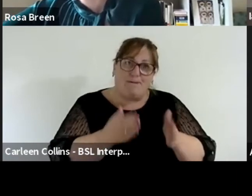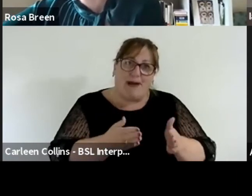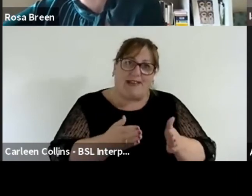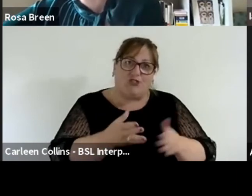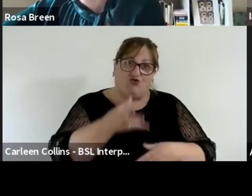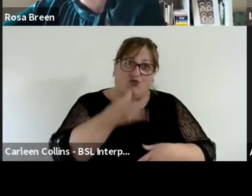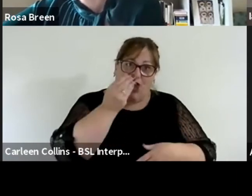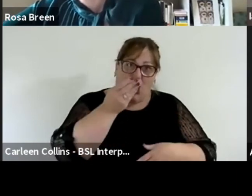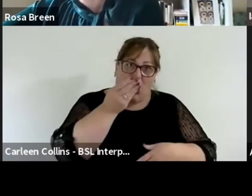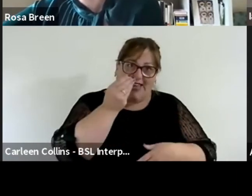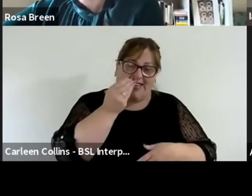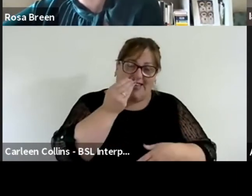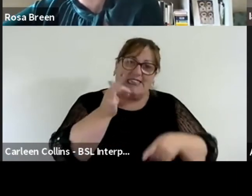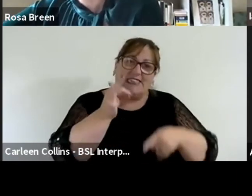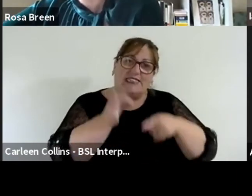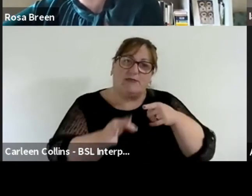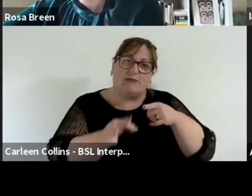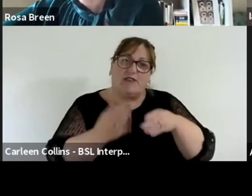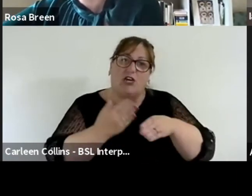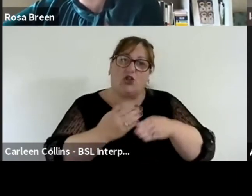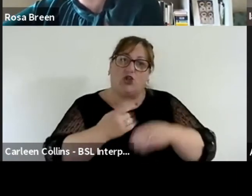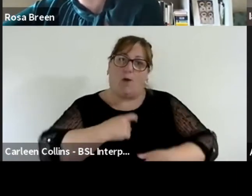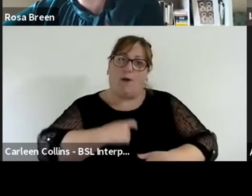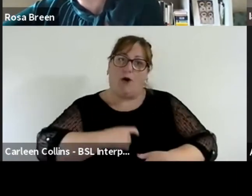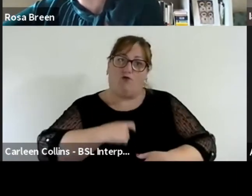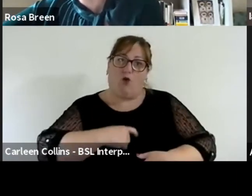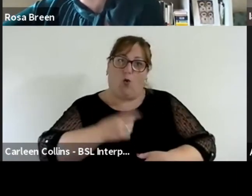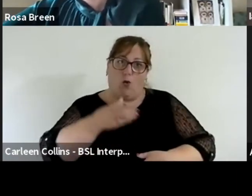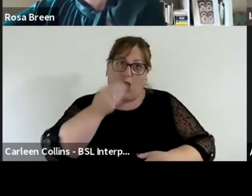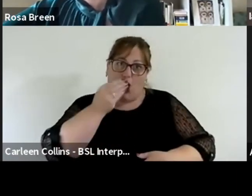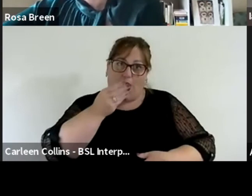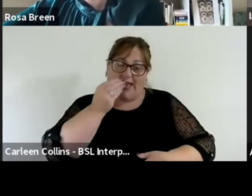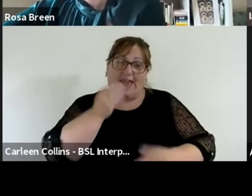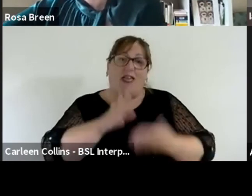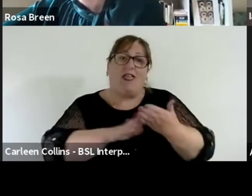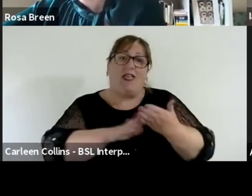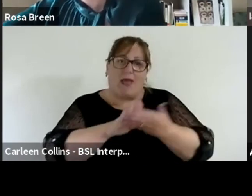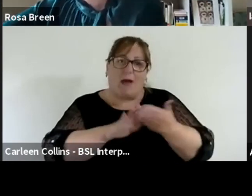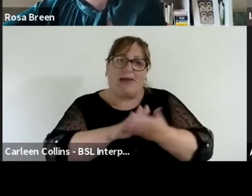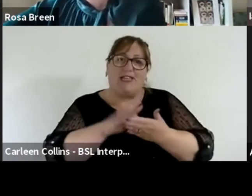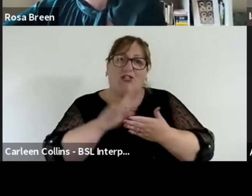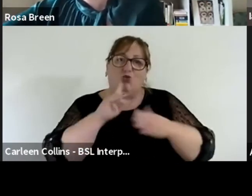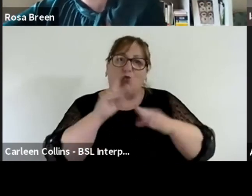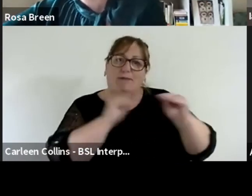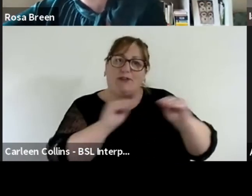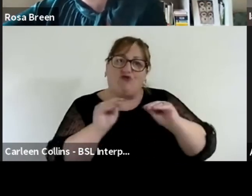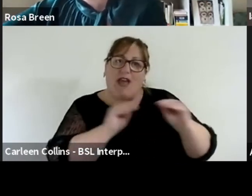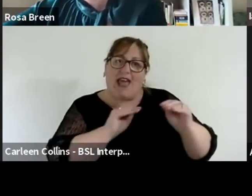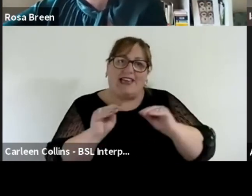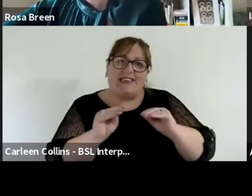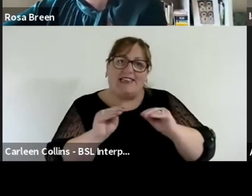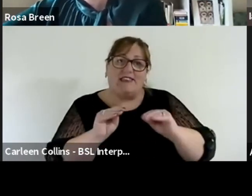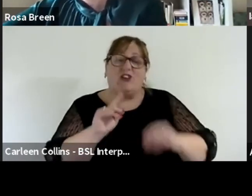learning we have mandatory learning to do. We have specific job role learning as well.